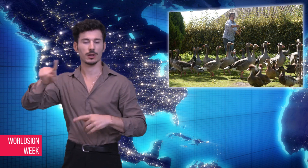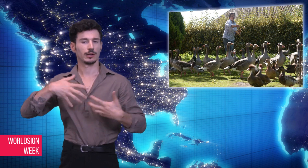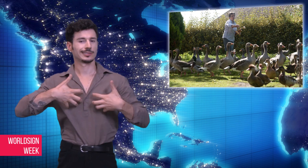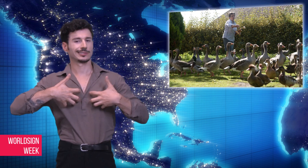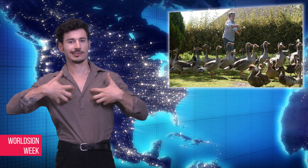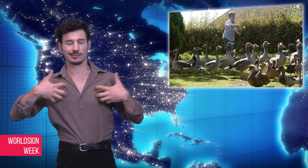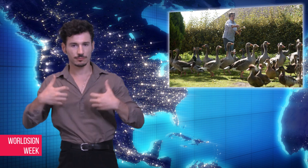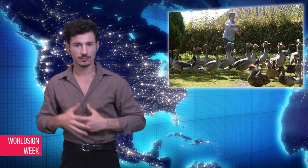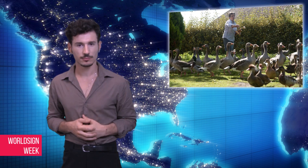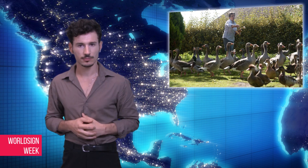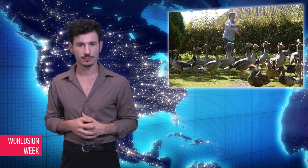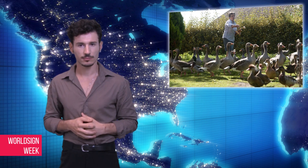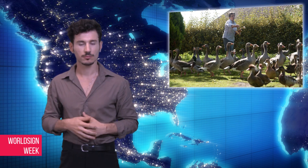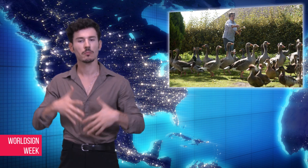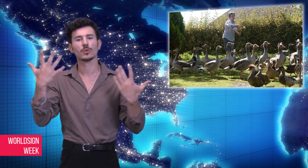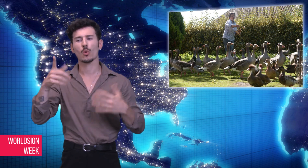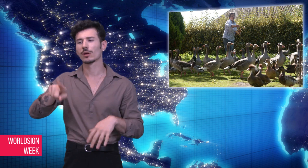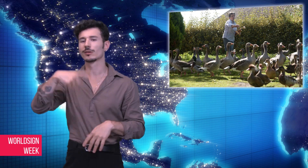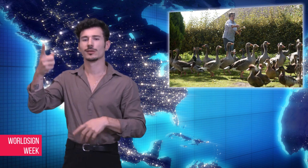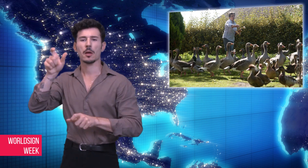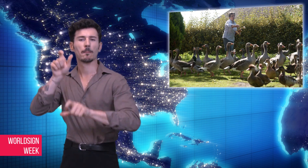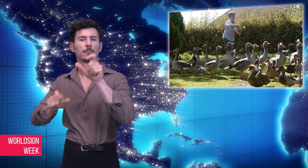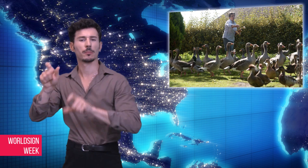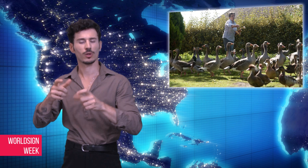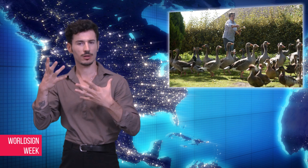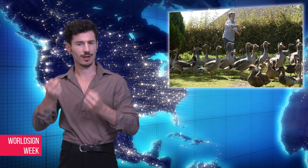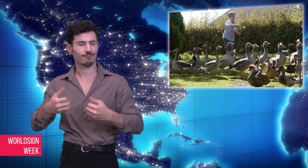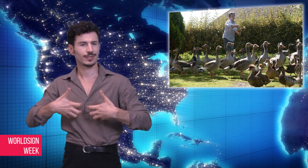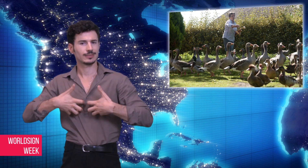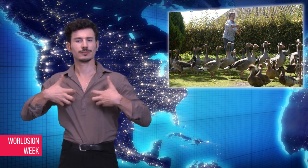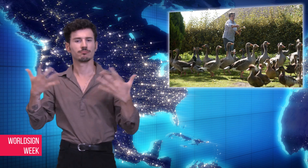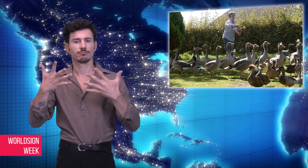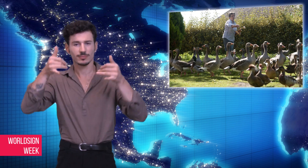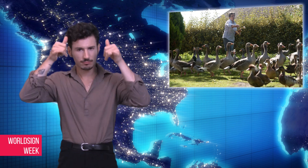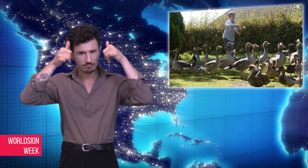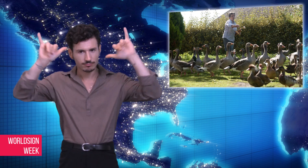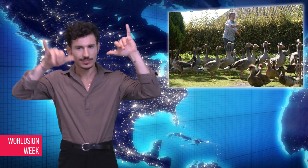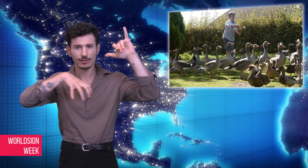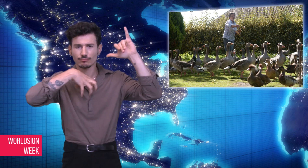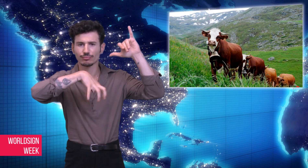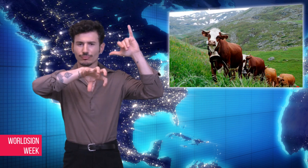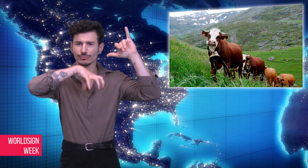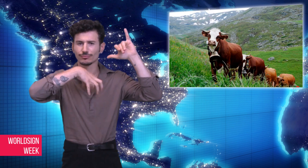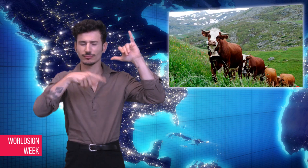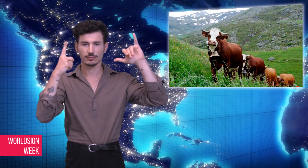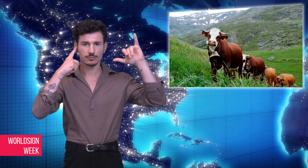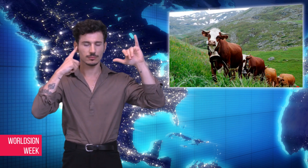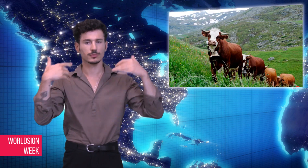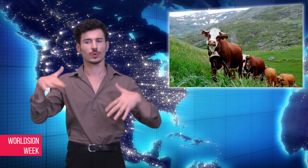ducks. They are complaining about their quacks and